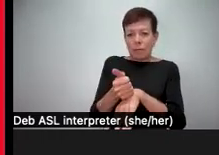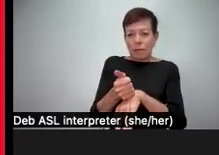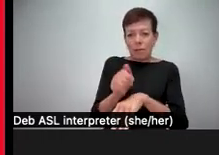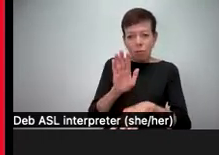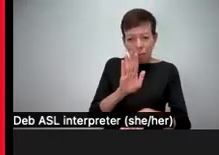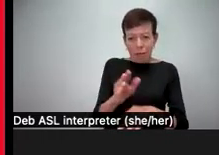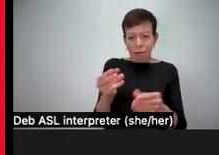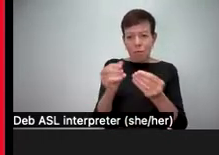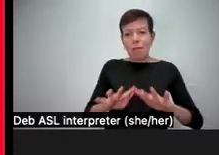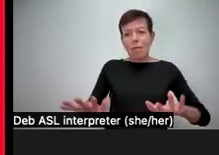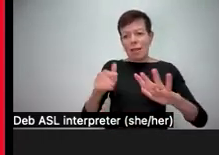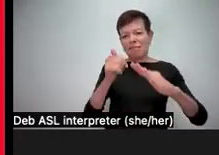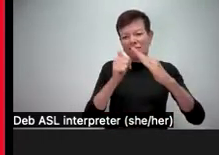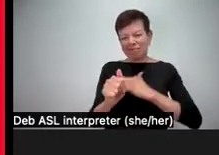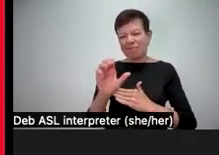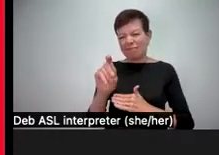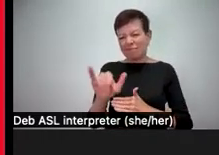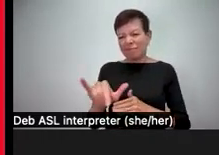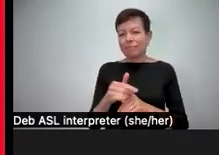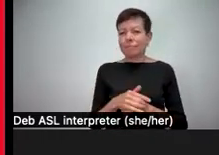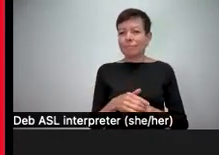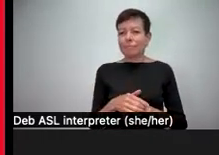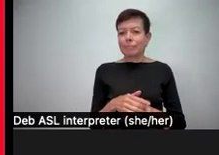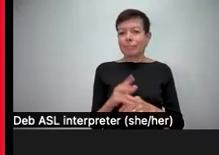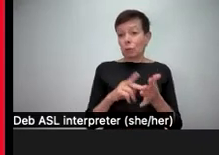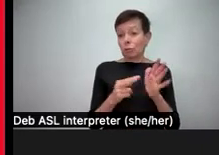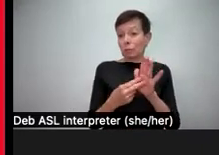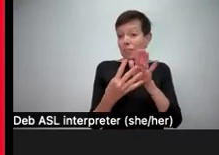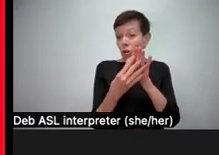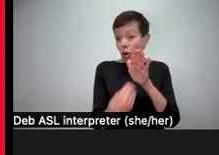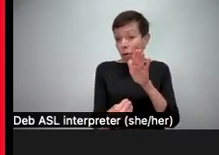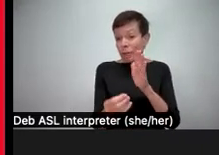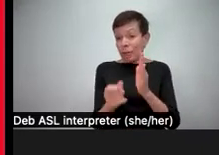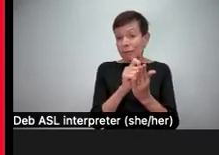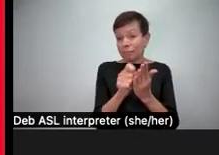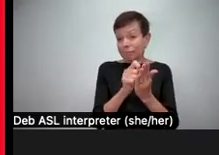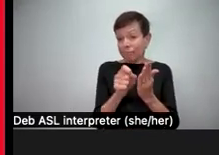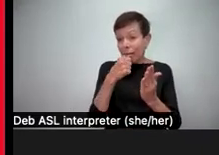Excuse me. So a copy of a written agreement or letter of commitment with the association